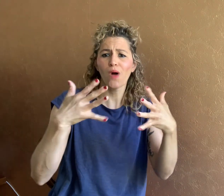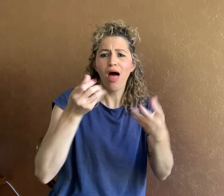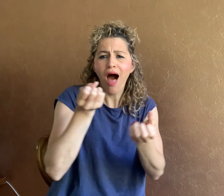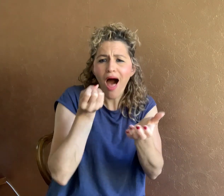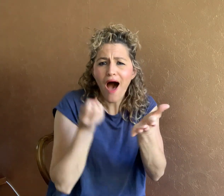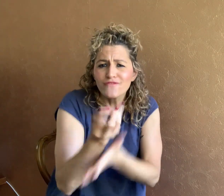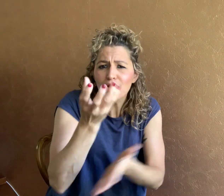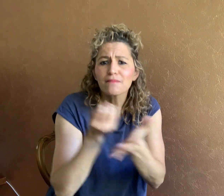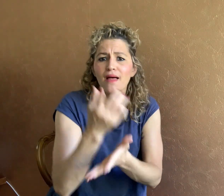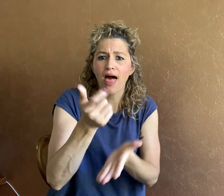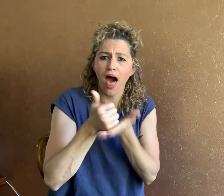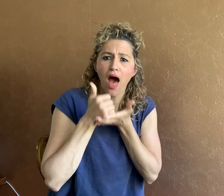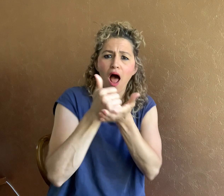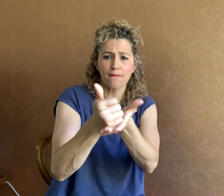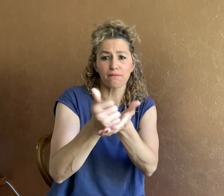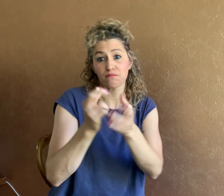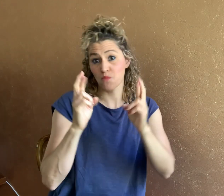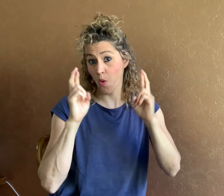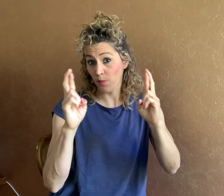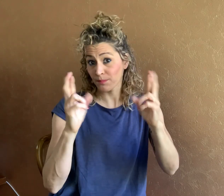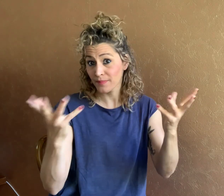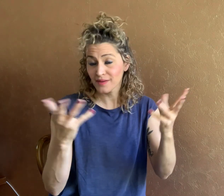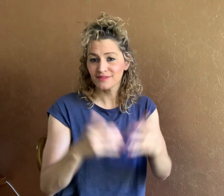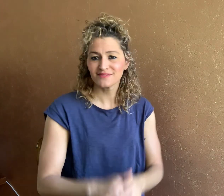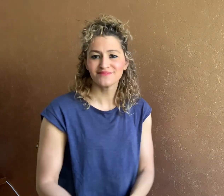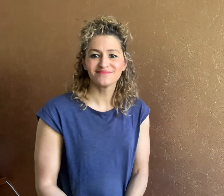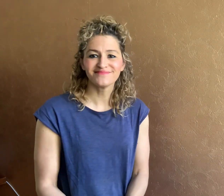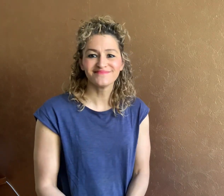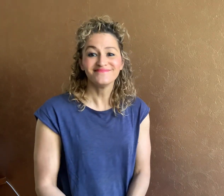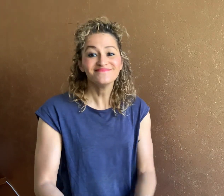informative and helpful.